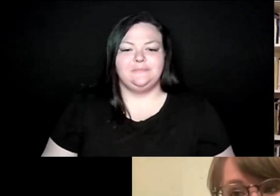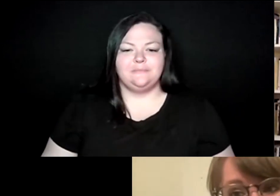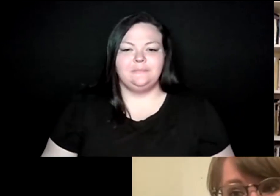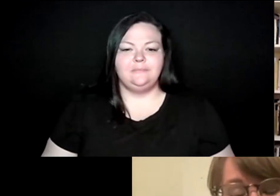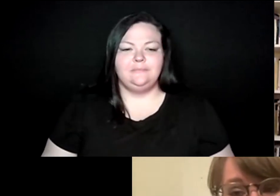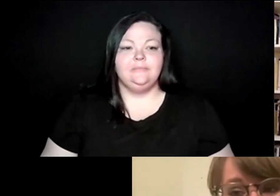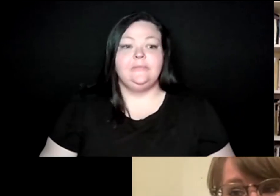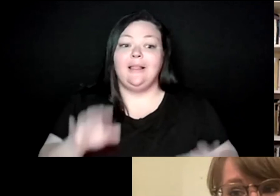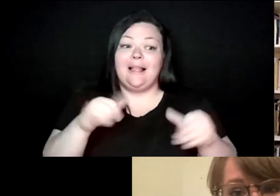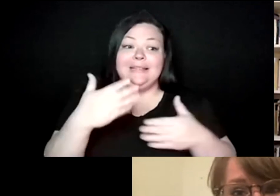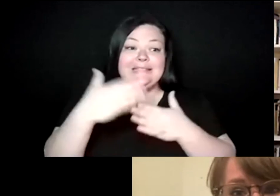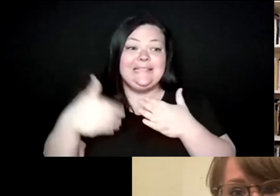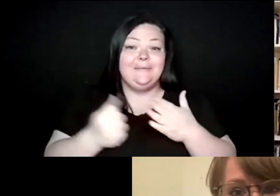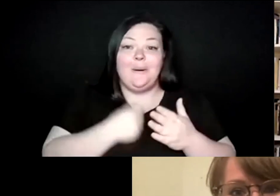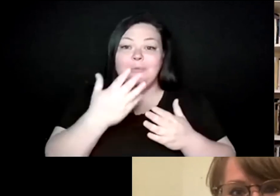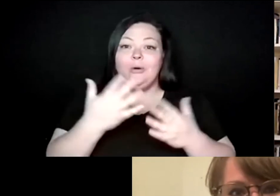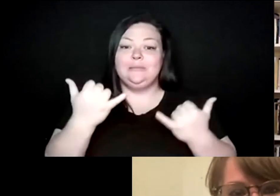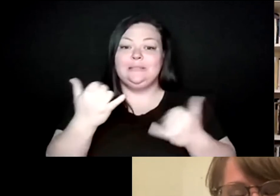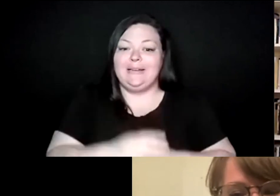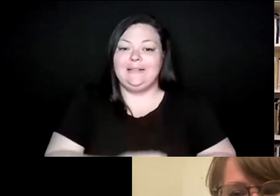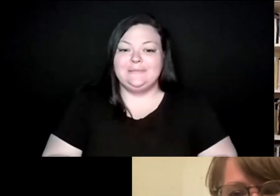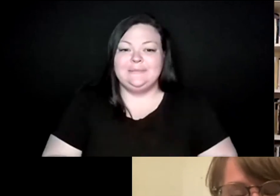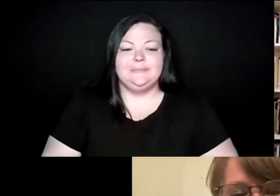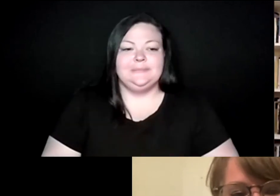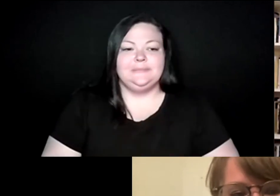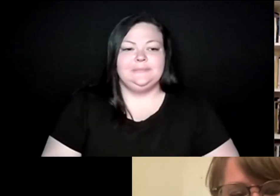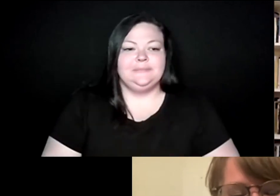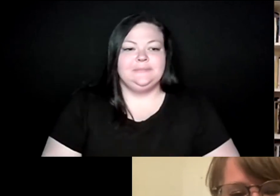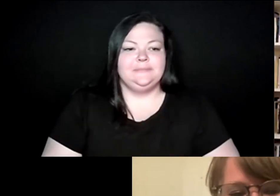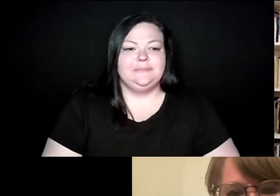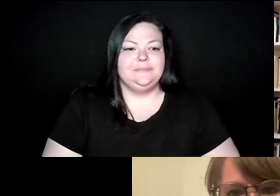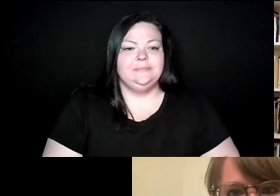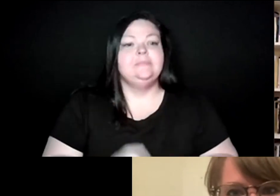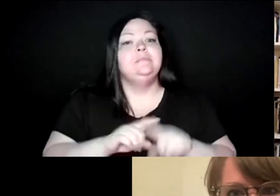the end of our poems for this evening, um, but, uh, if you want to stick around and hang